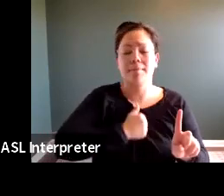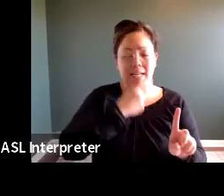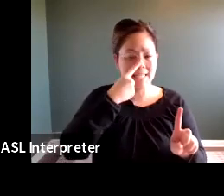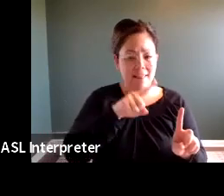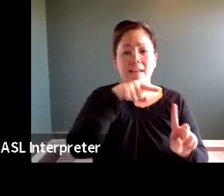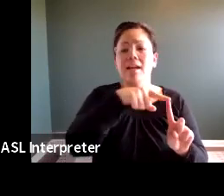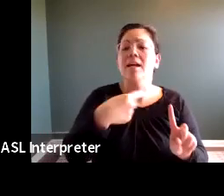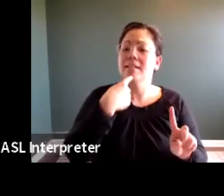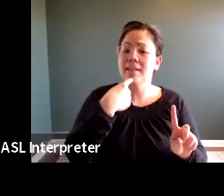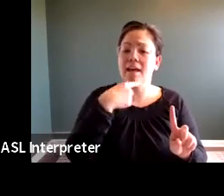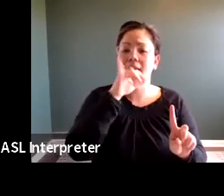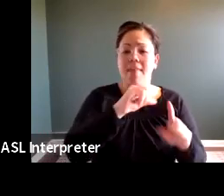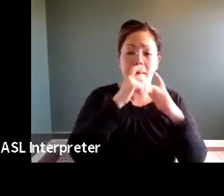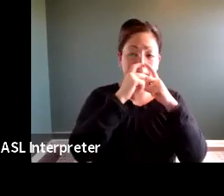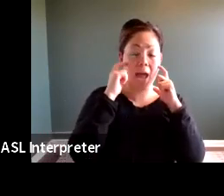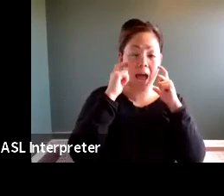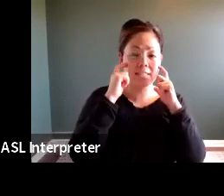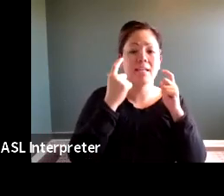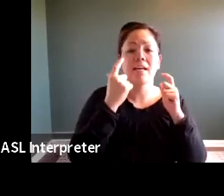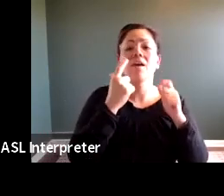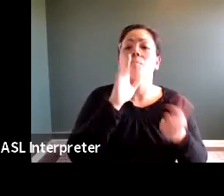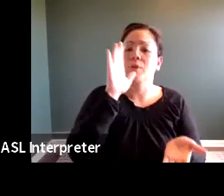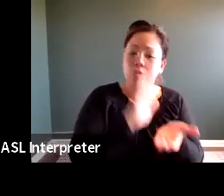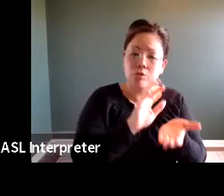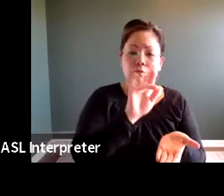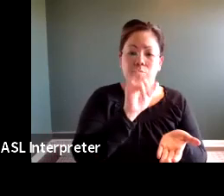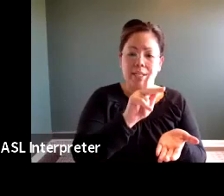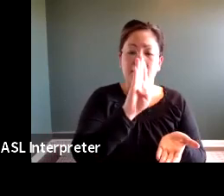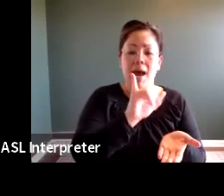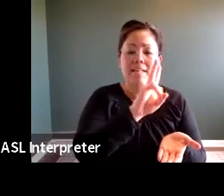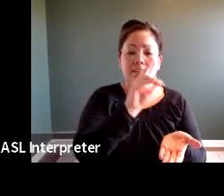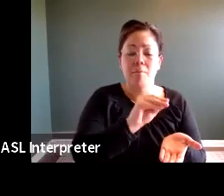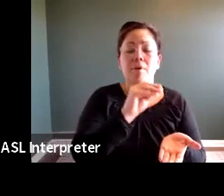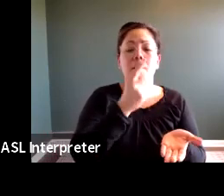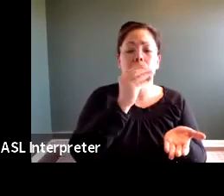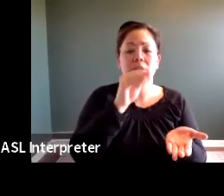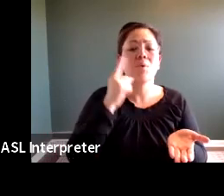and they show that mask use decrease the risk by 70%. So we keep on hearing that number over and over again